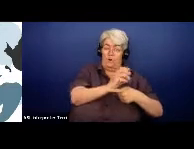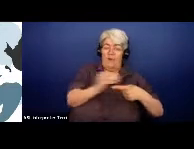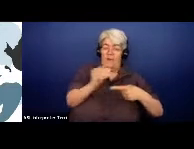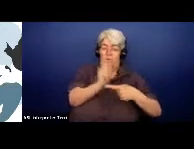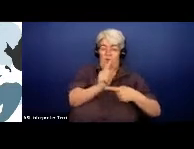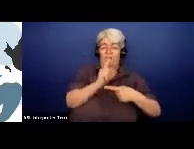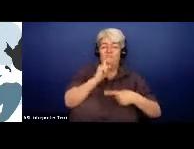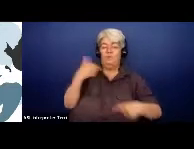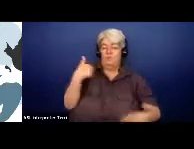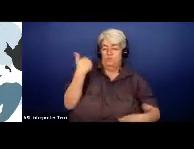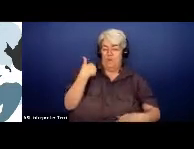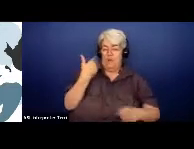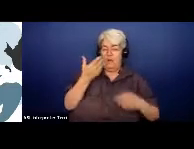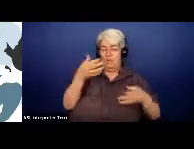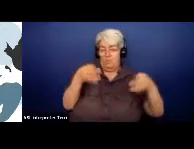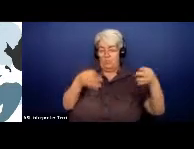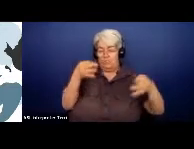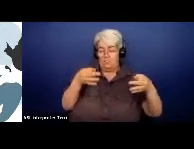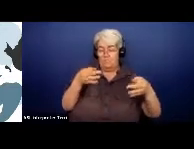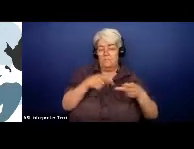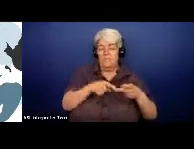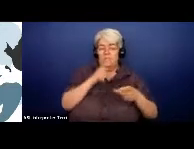where we would also look at schools and